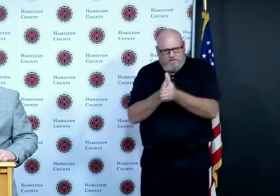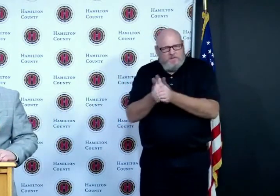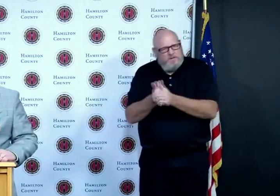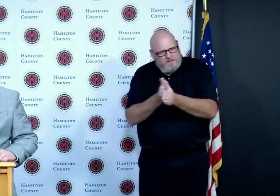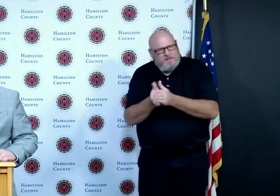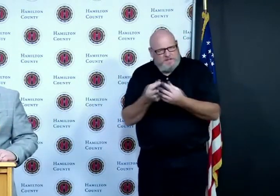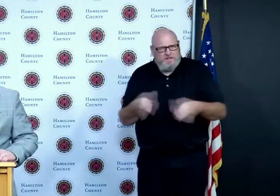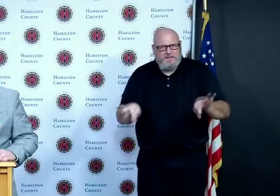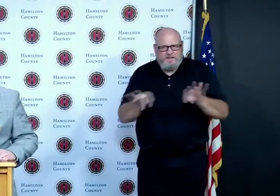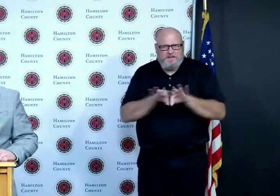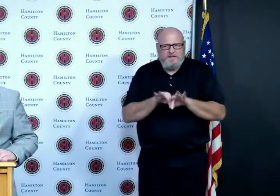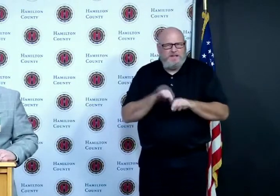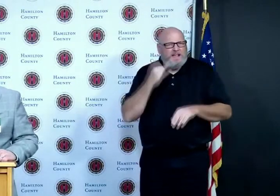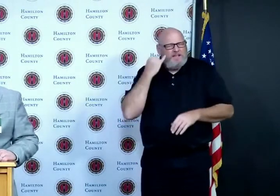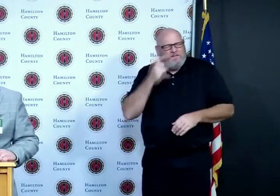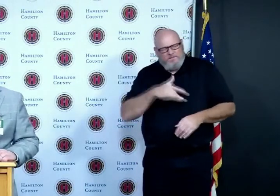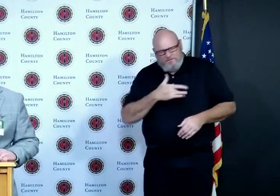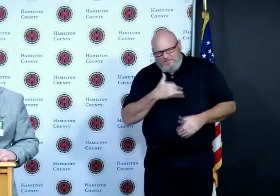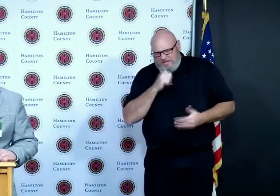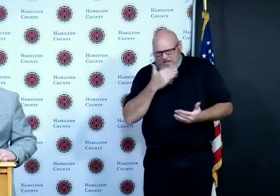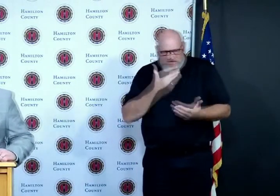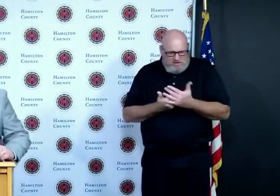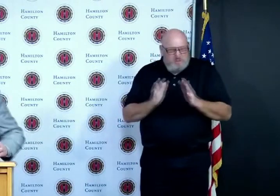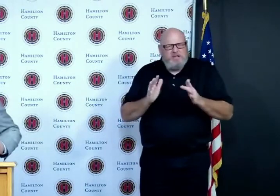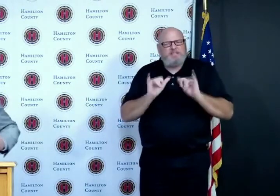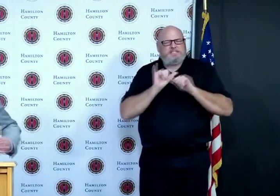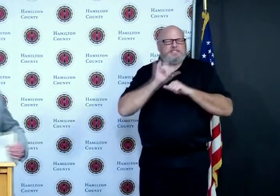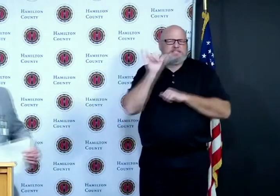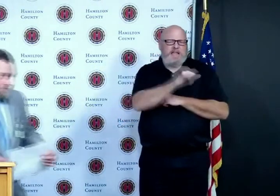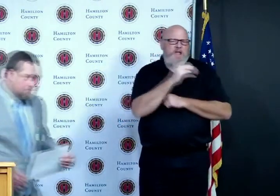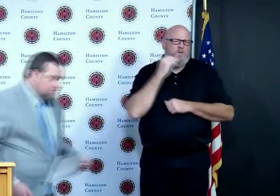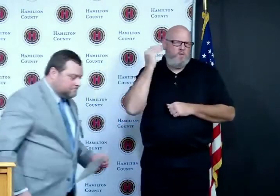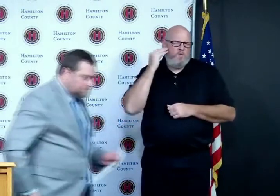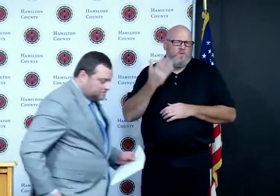have made a big impact within our community thank you very much